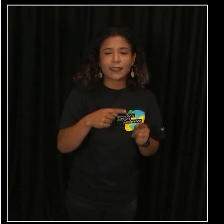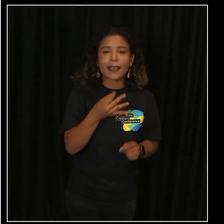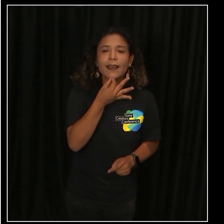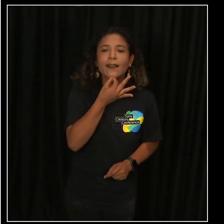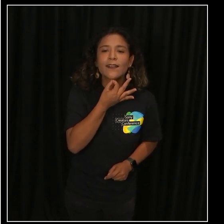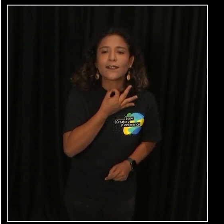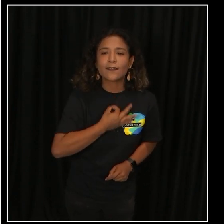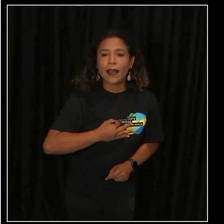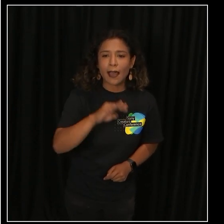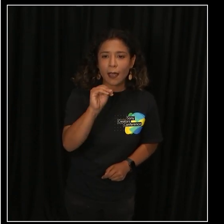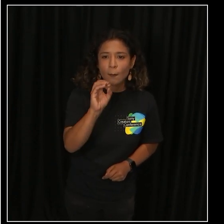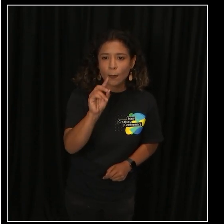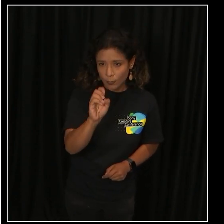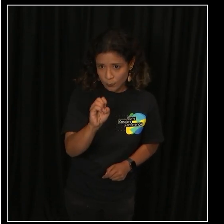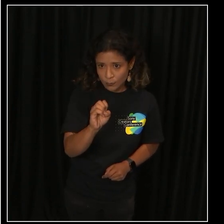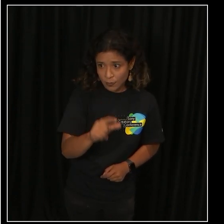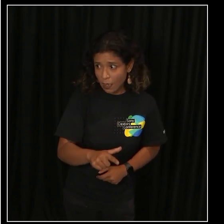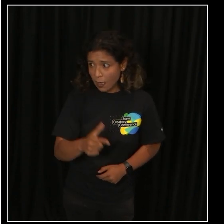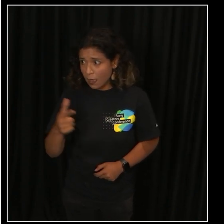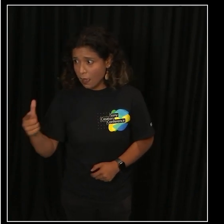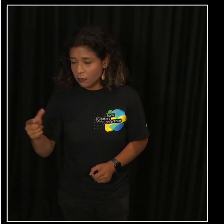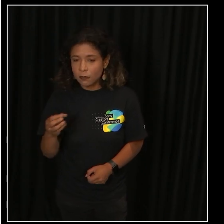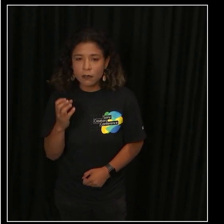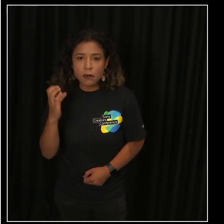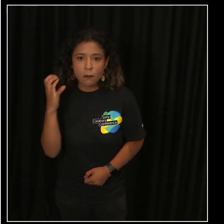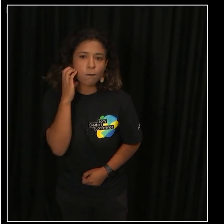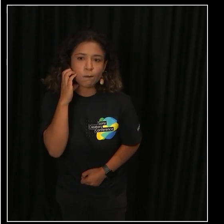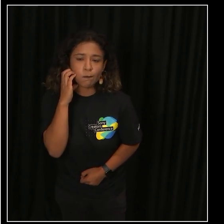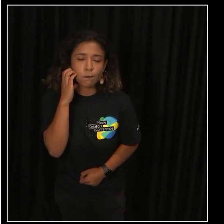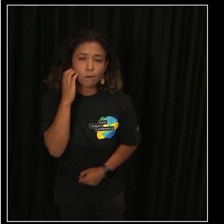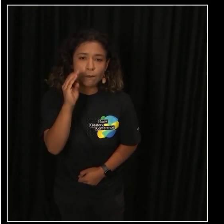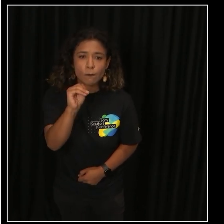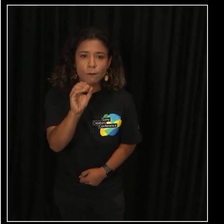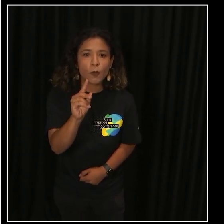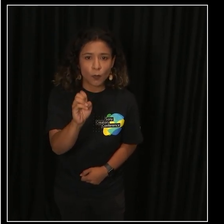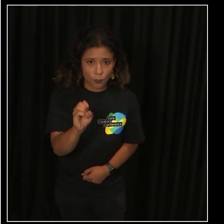and at the other is a chorus mode. This affects the phase function.